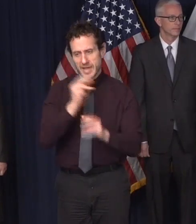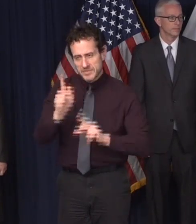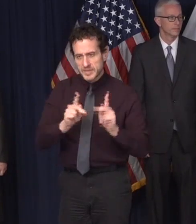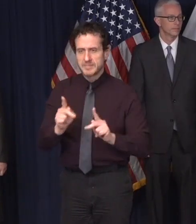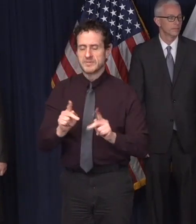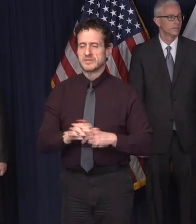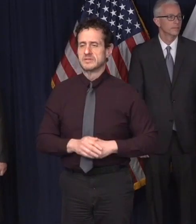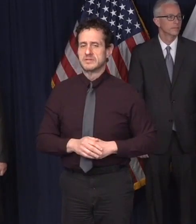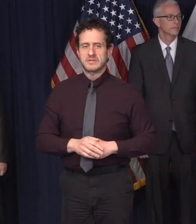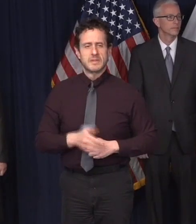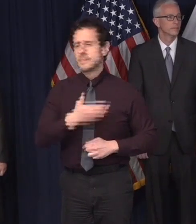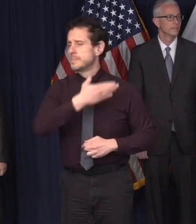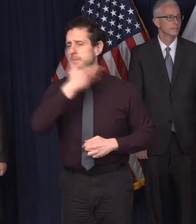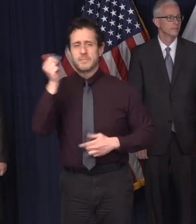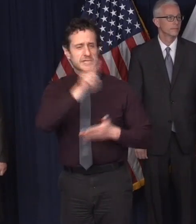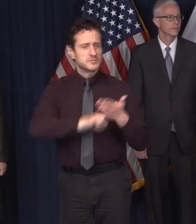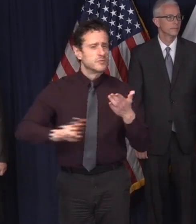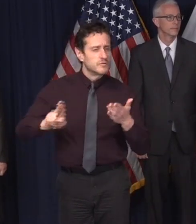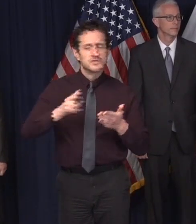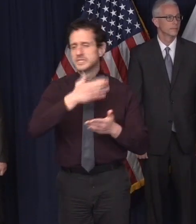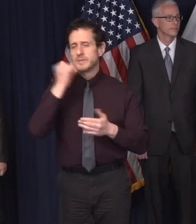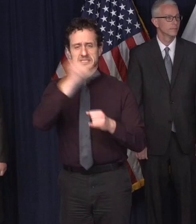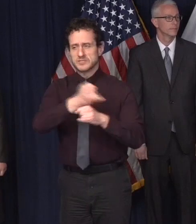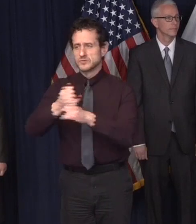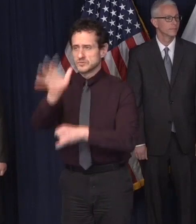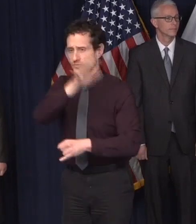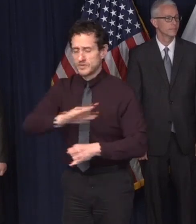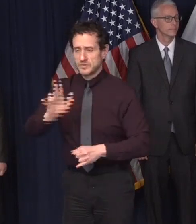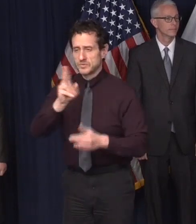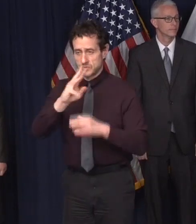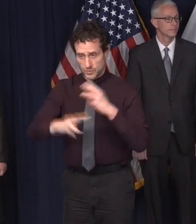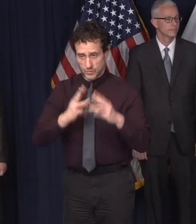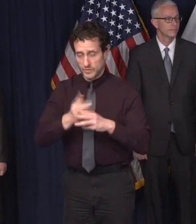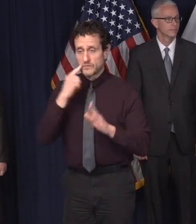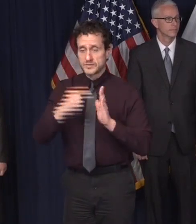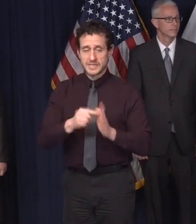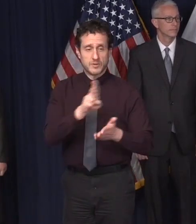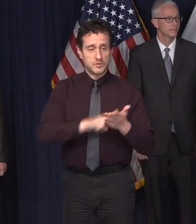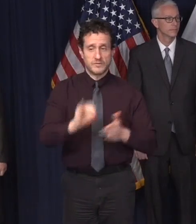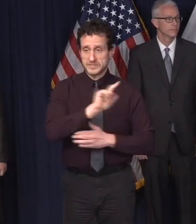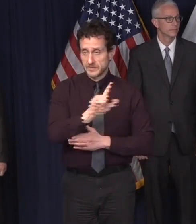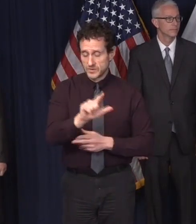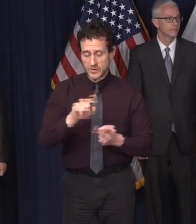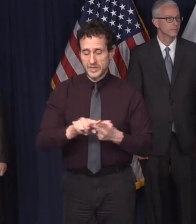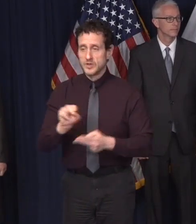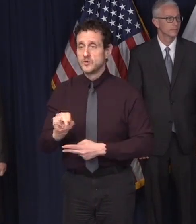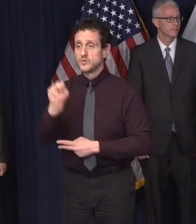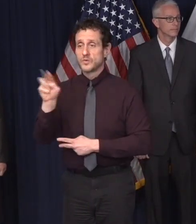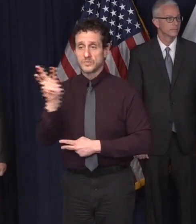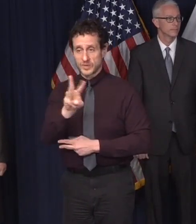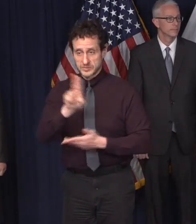EXPERTS. PUBLIC HEALTH RESEARCHERS, EPIDEMIOLOGIST, MATHEMATICIANS